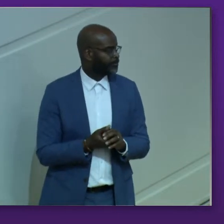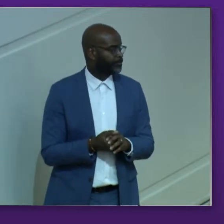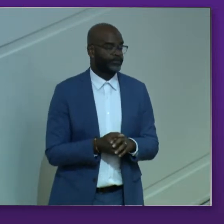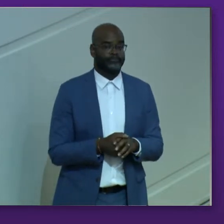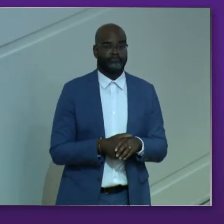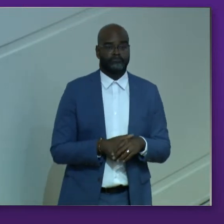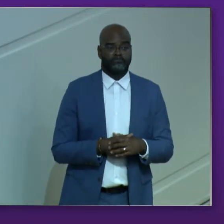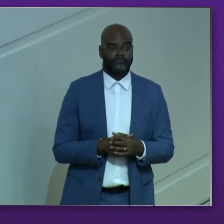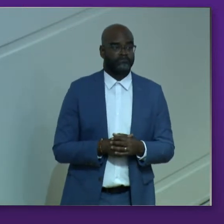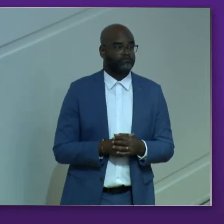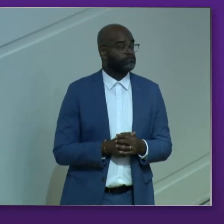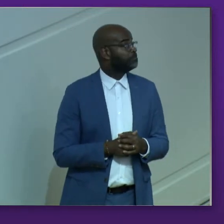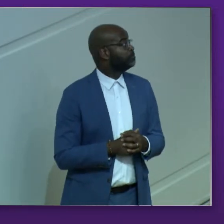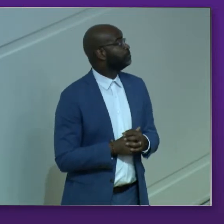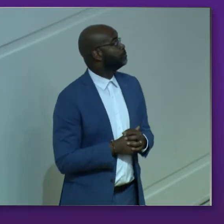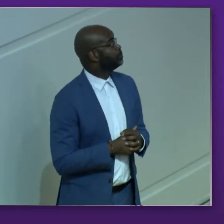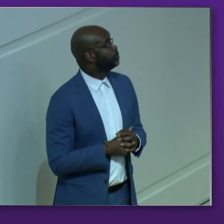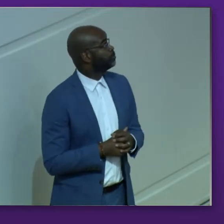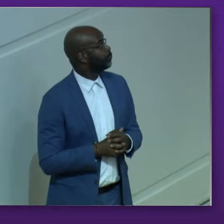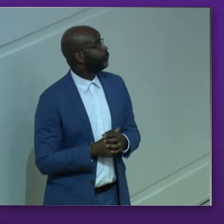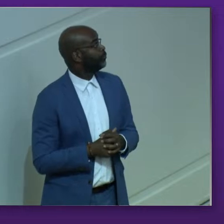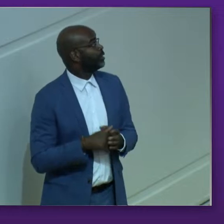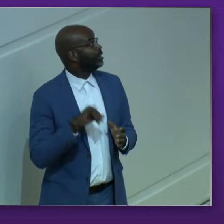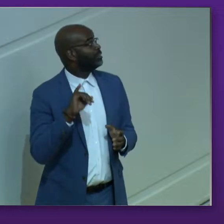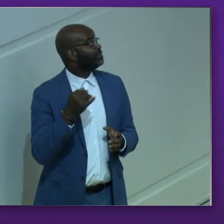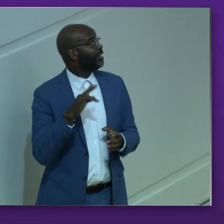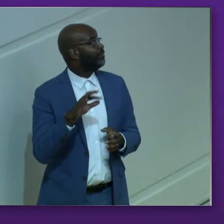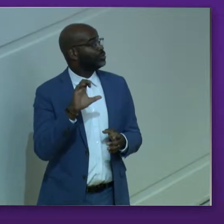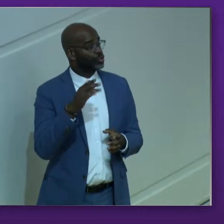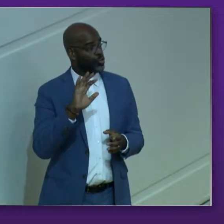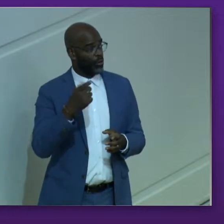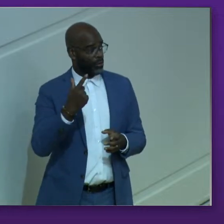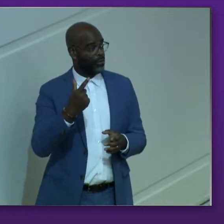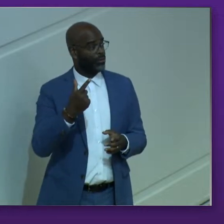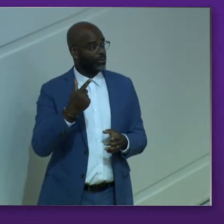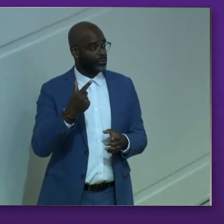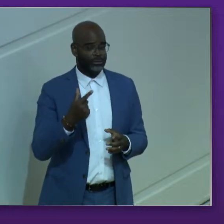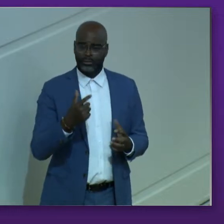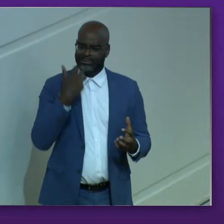MANY OTHER EFFORTS.